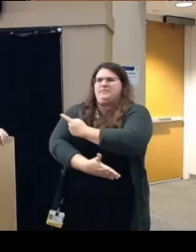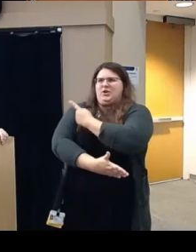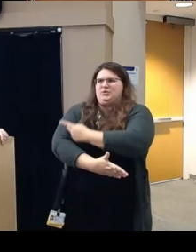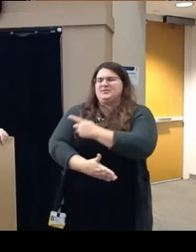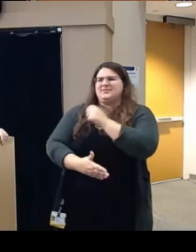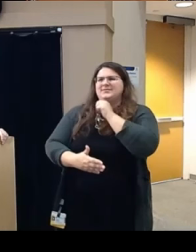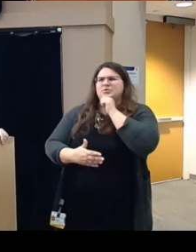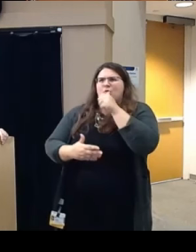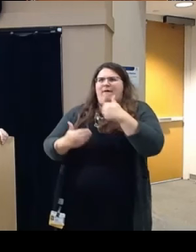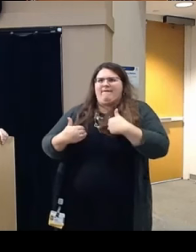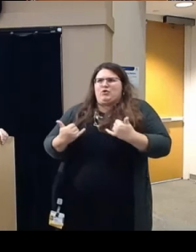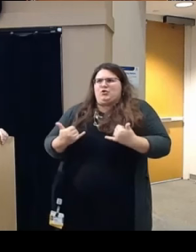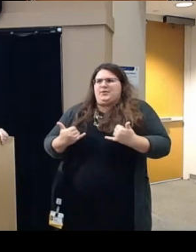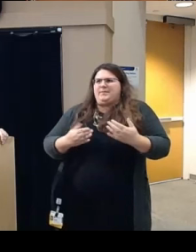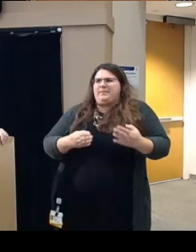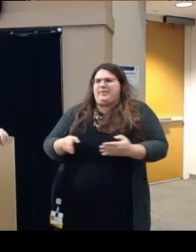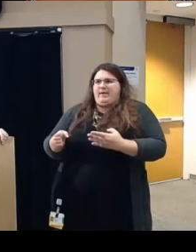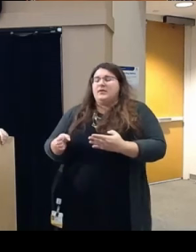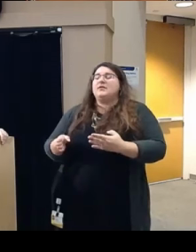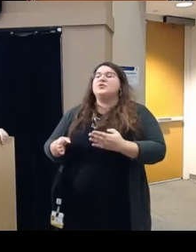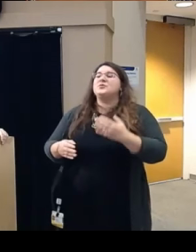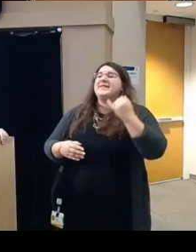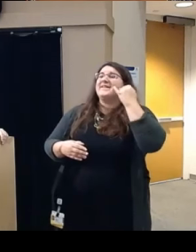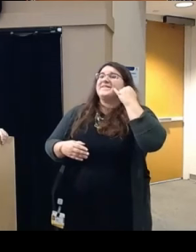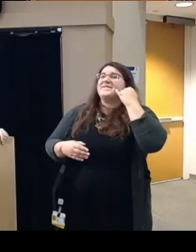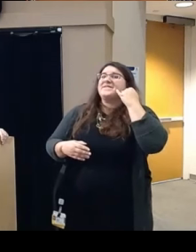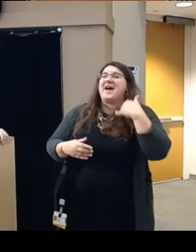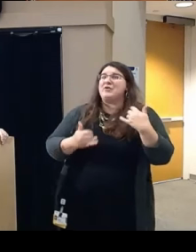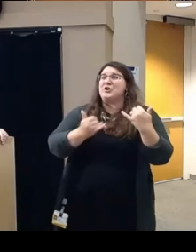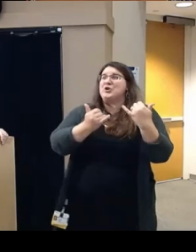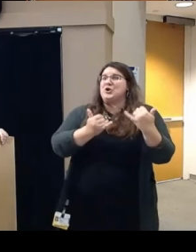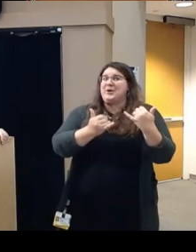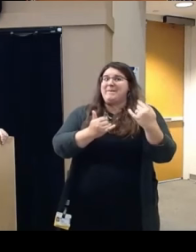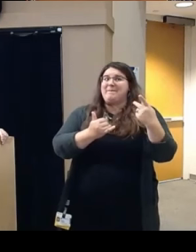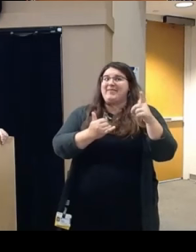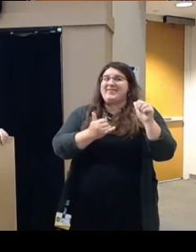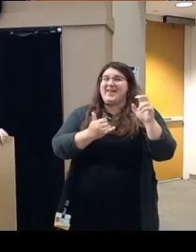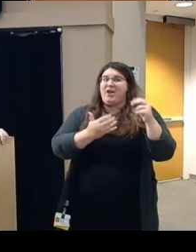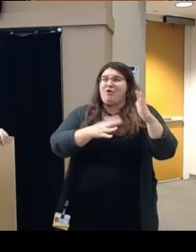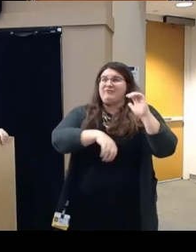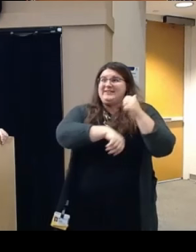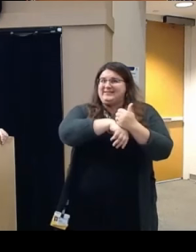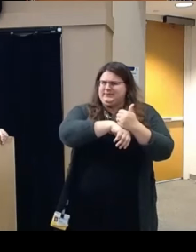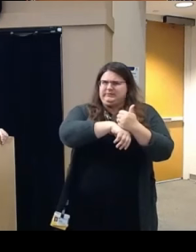will get guidance about how to transition from an existing plan to a new plan um so know that